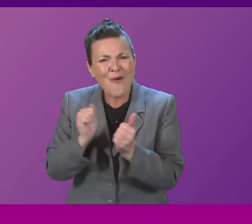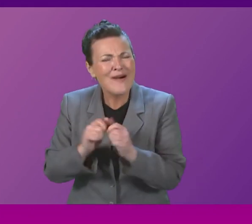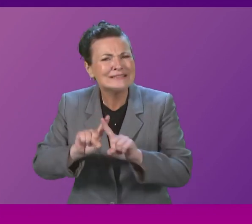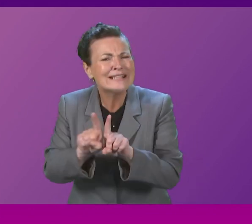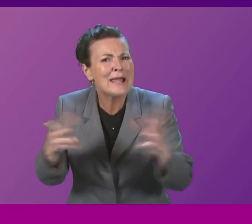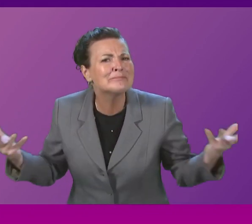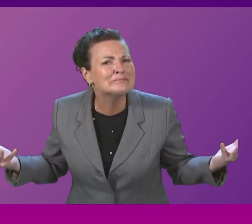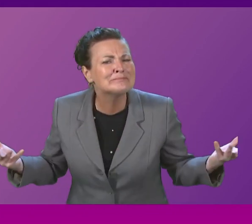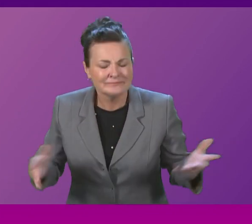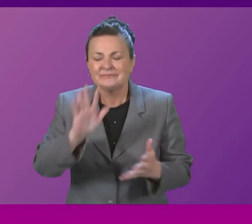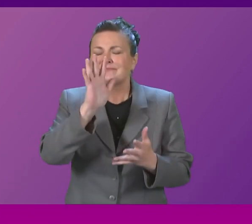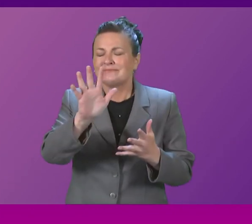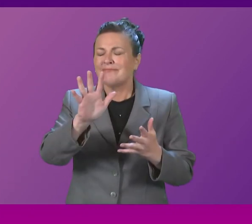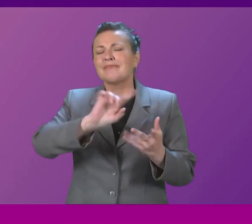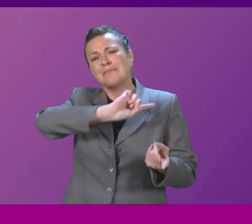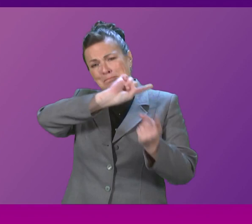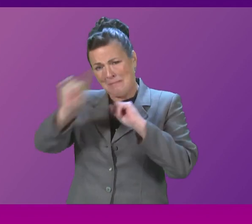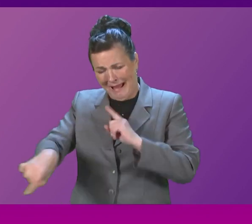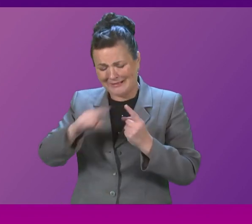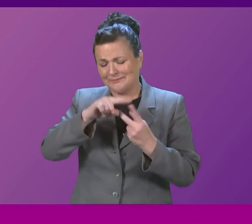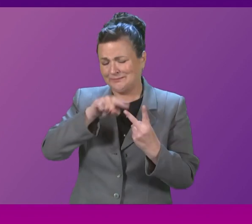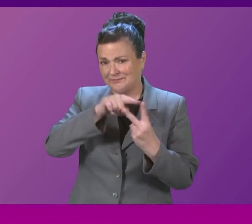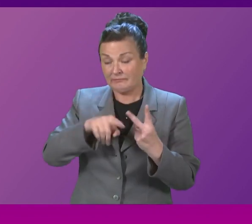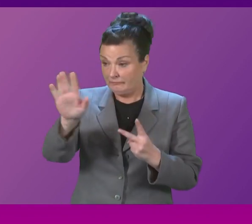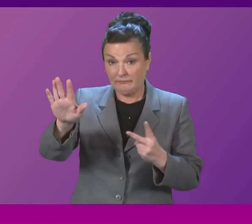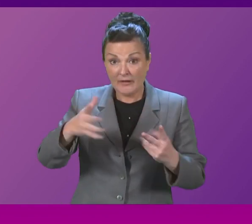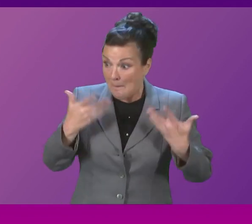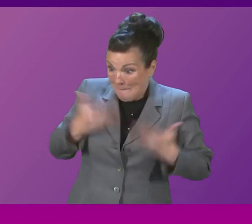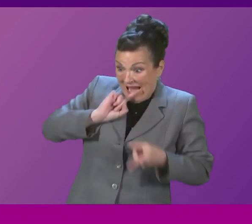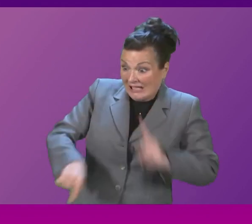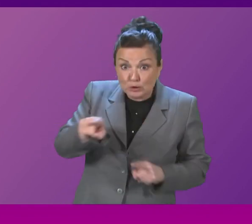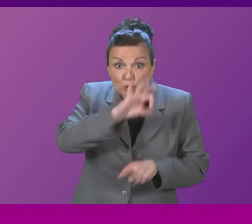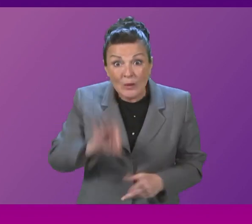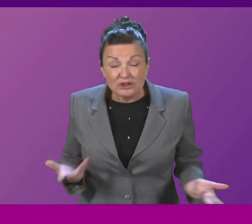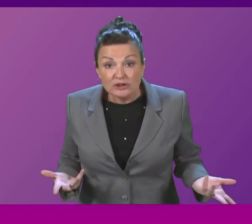I have just answered the question. Douglas Ross asked me about delays in costs. Thank you, members.